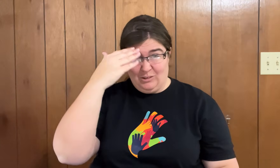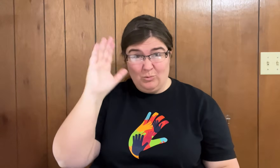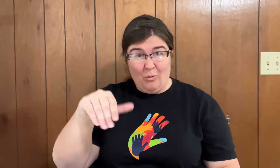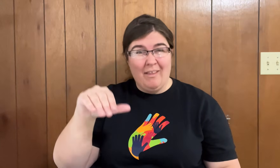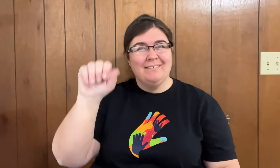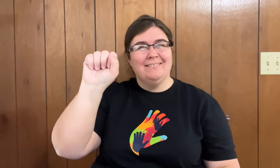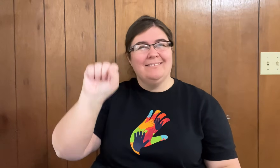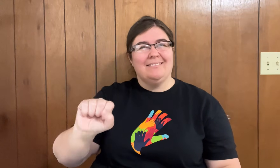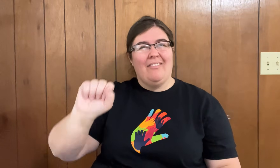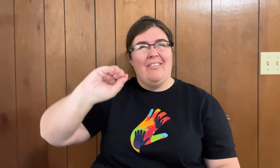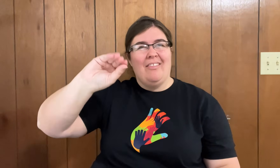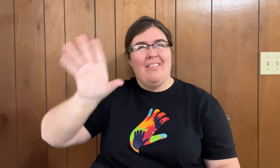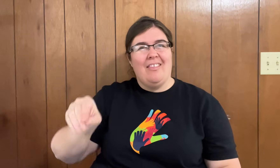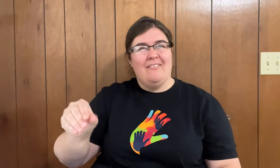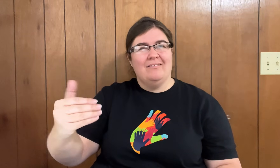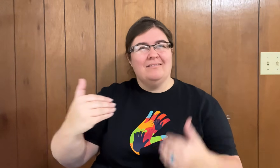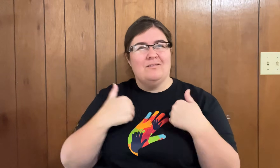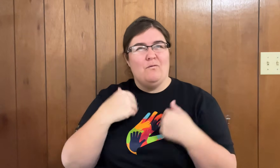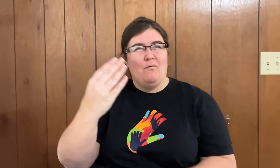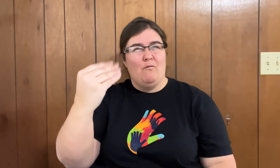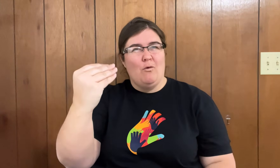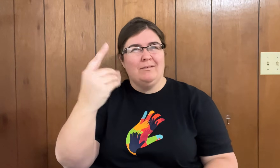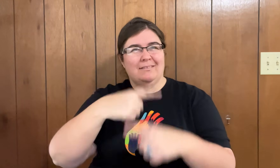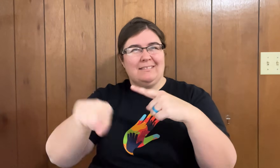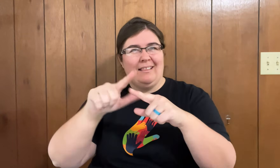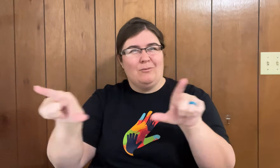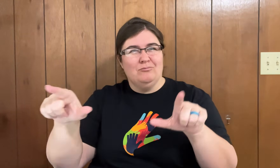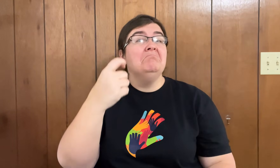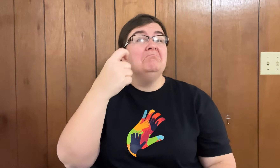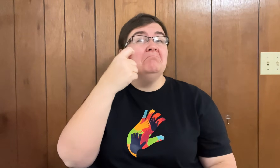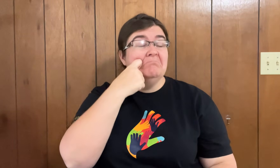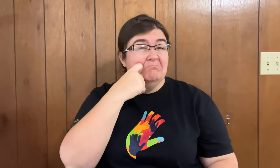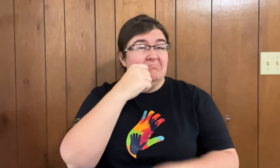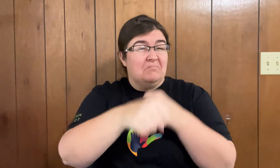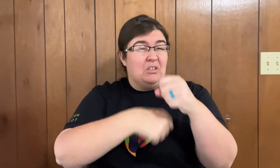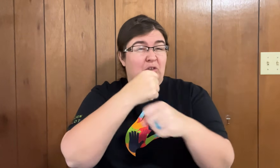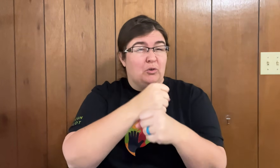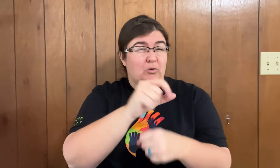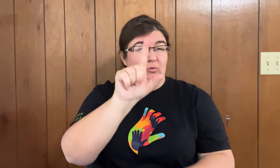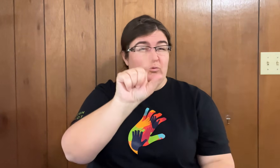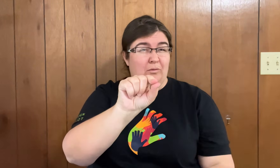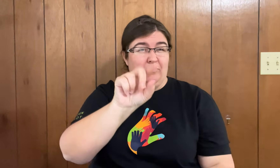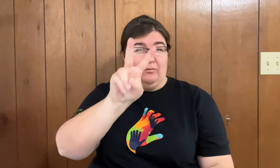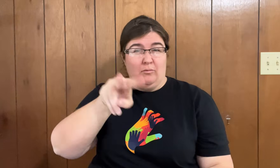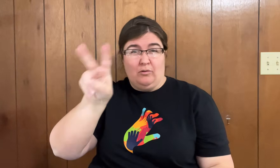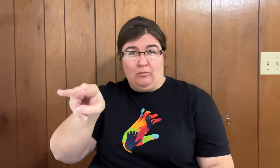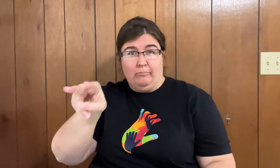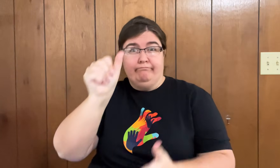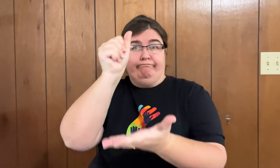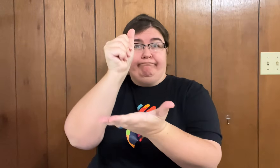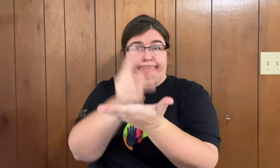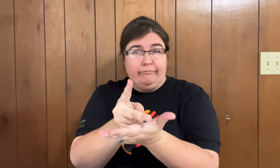Do you know that South Africa has 14 sign languages and recently in 2022,